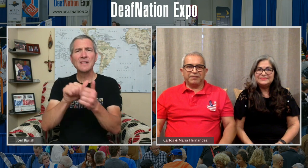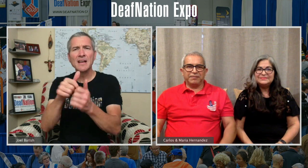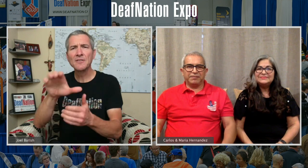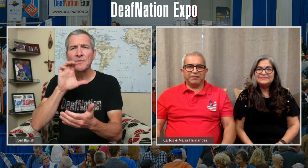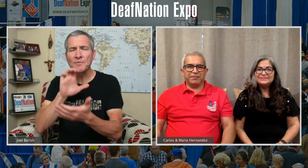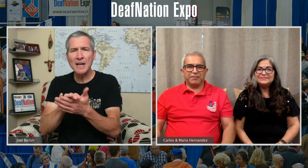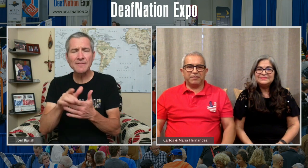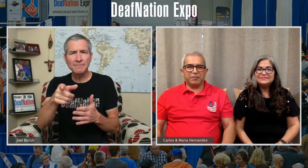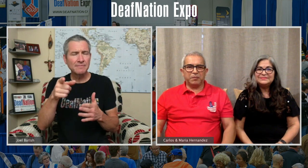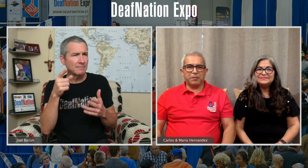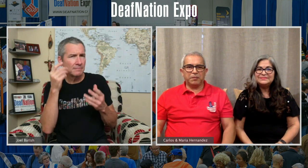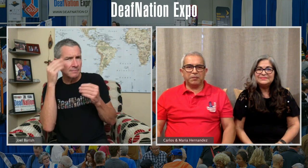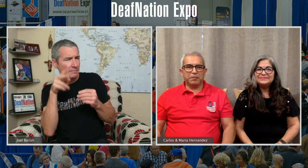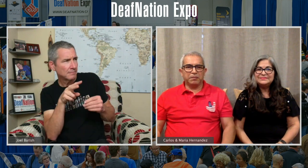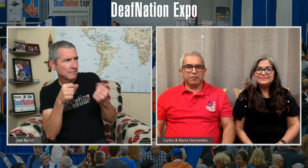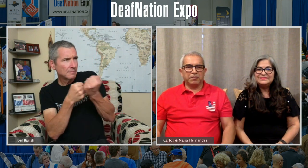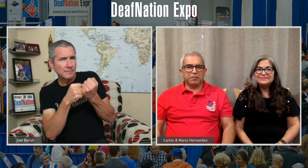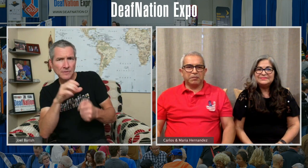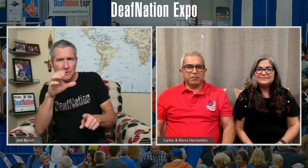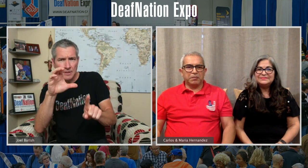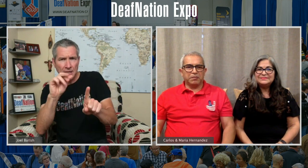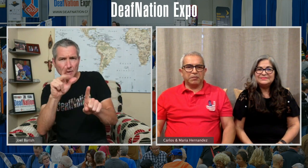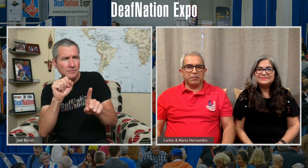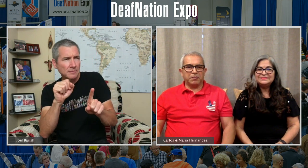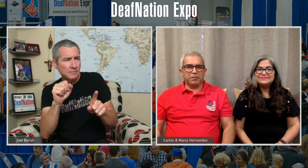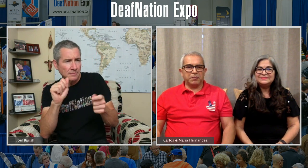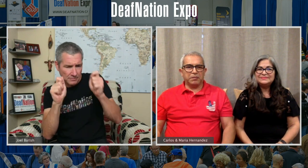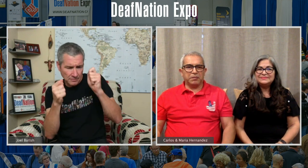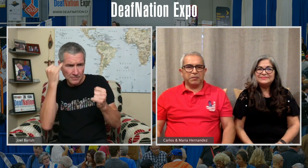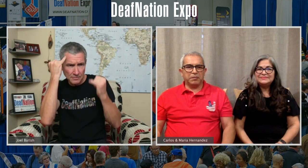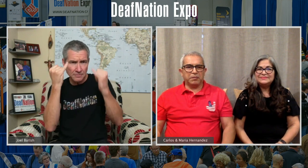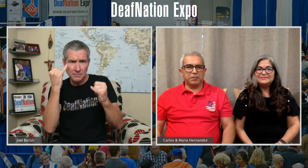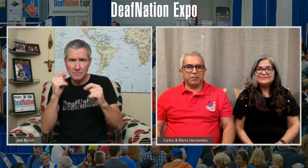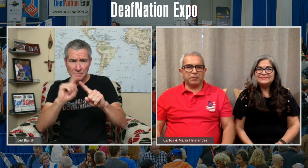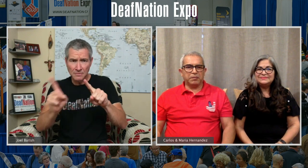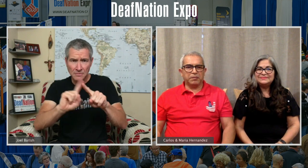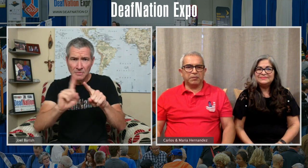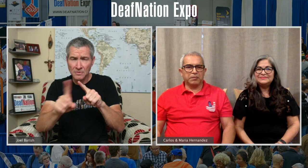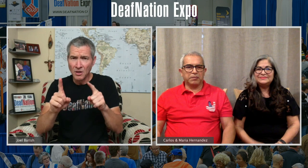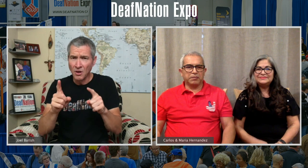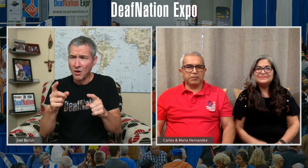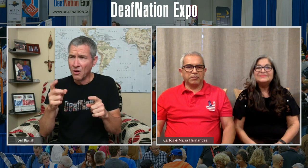How does your wife, you think about and support Carlos with ideas for different things.